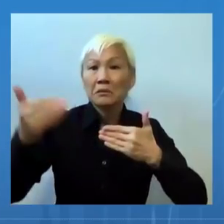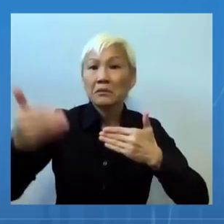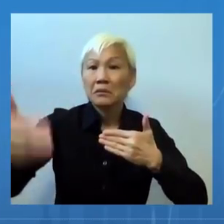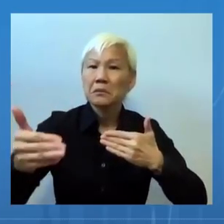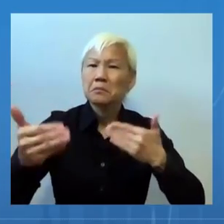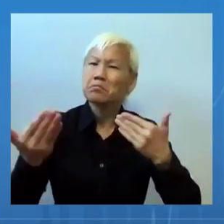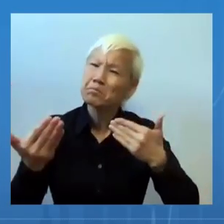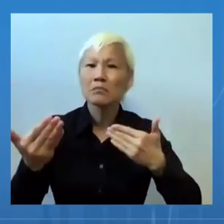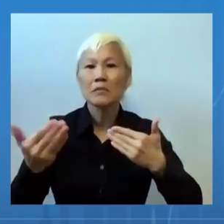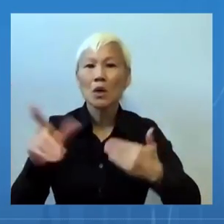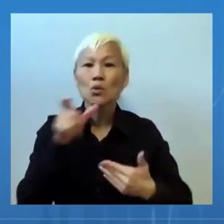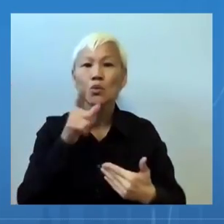Mr. Zients: Last question, Kevin.